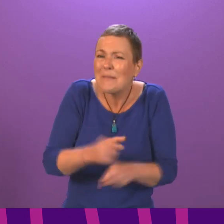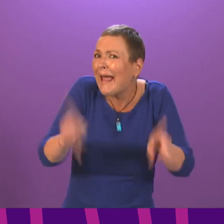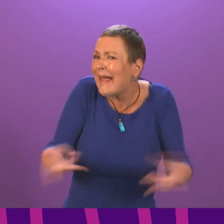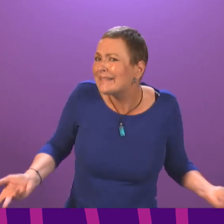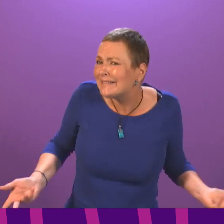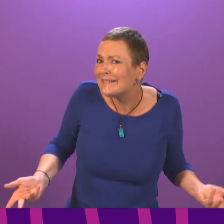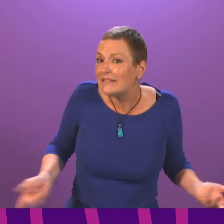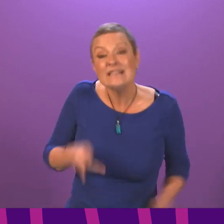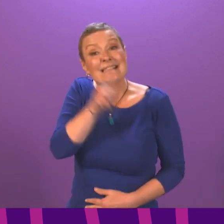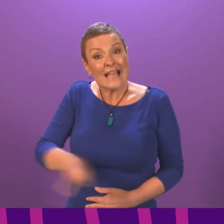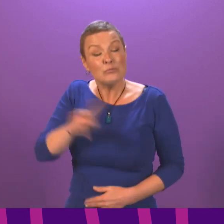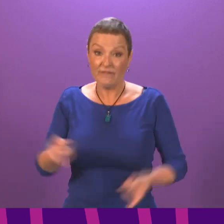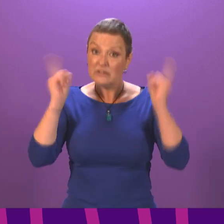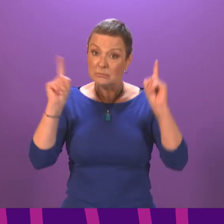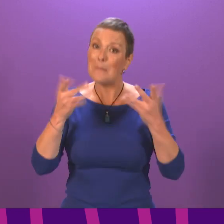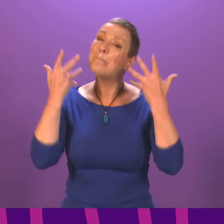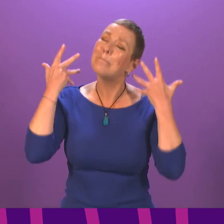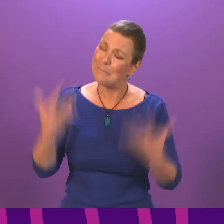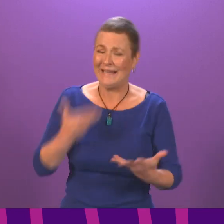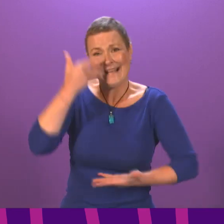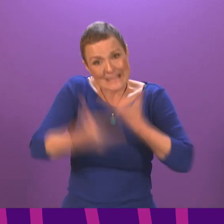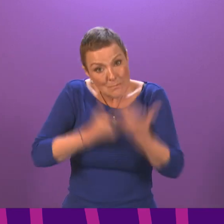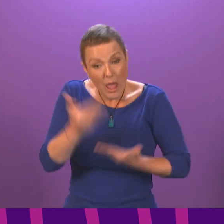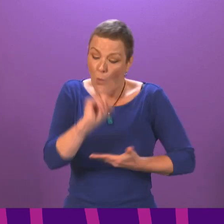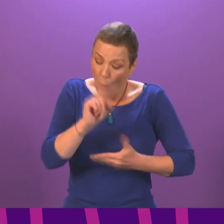The Deputy First Minister has set out the process that the Government is going through,